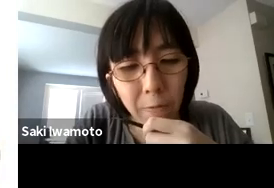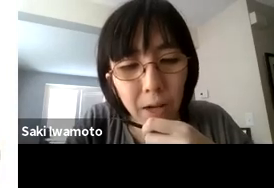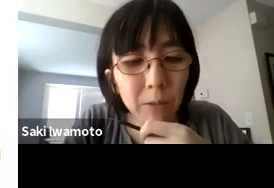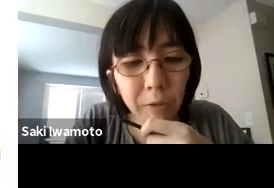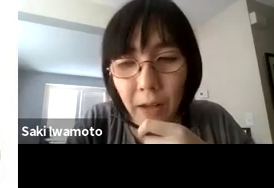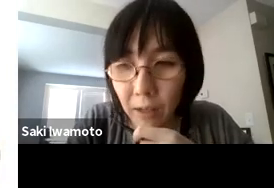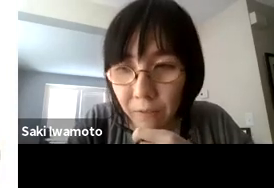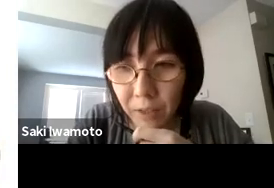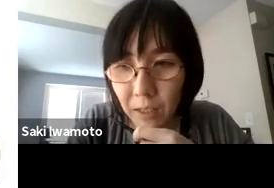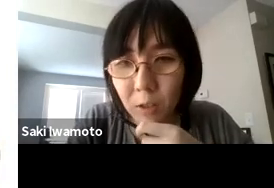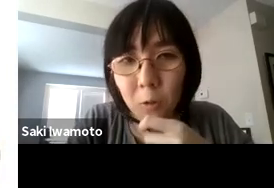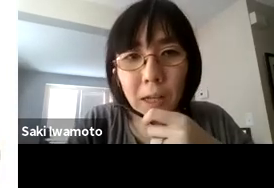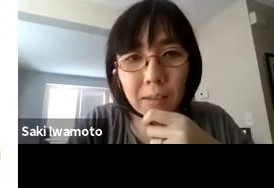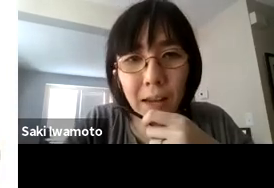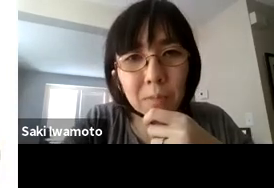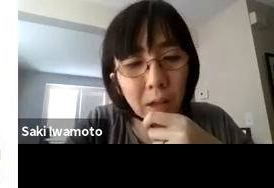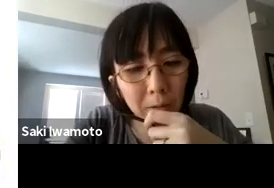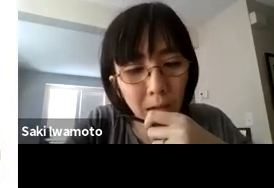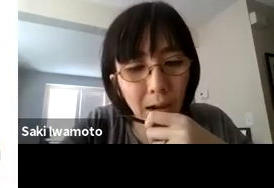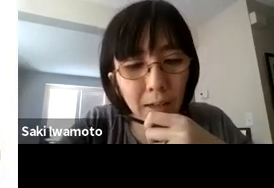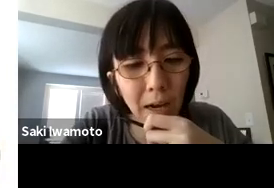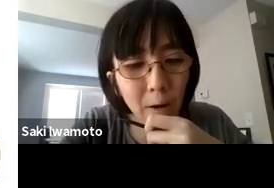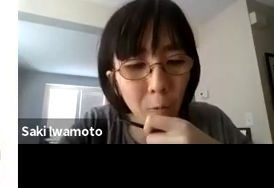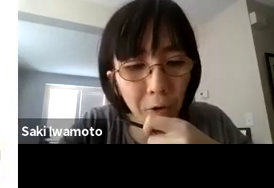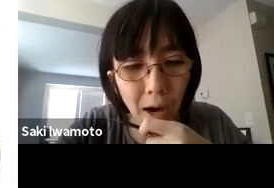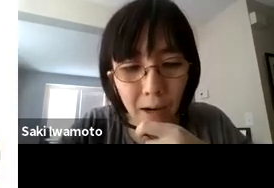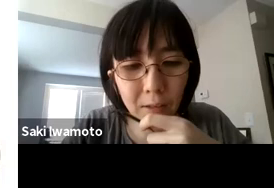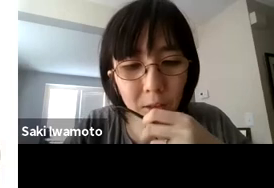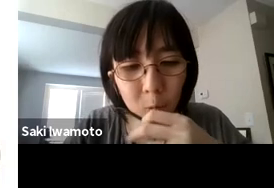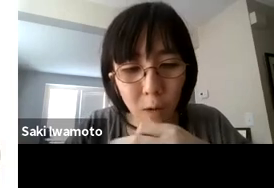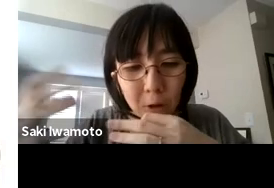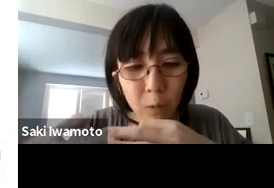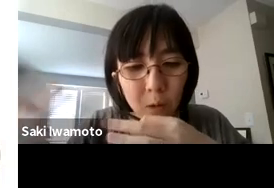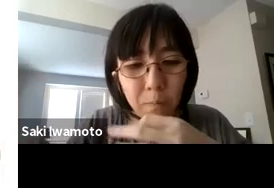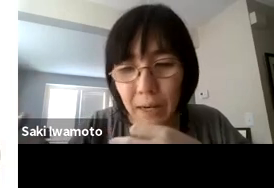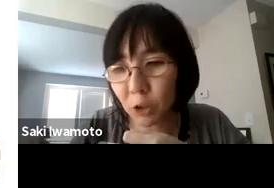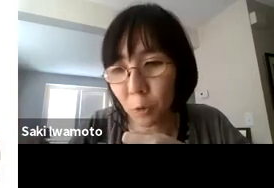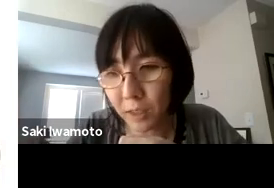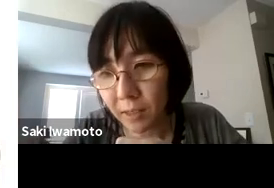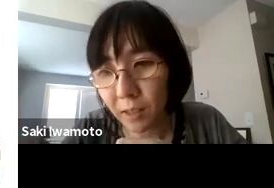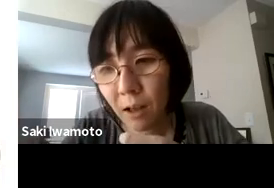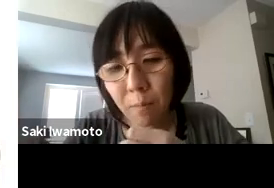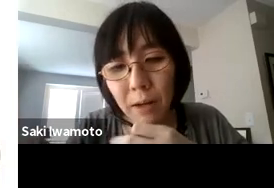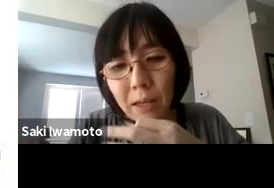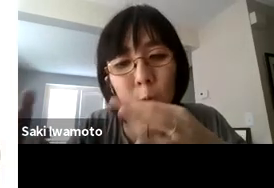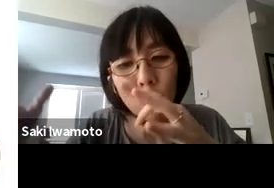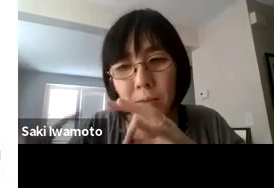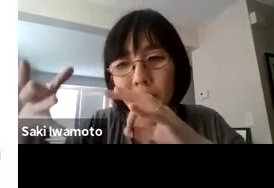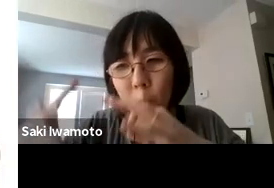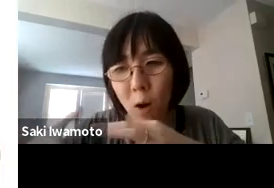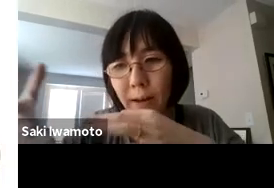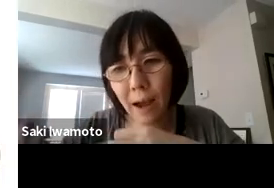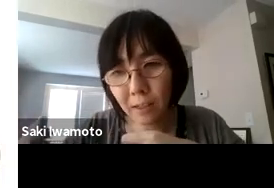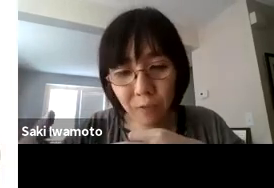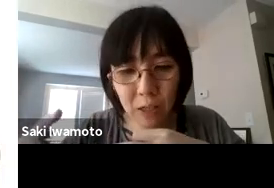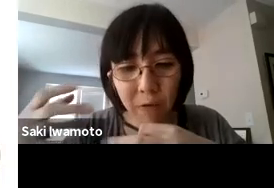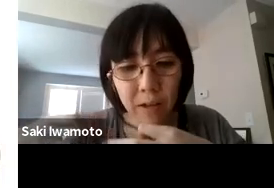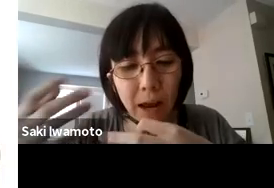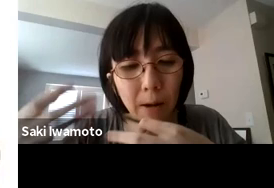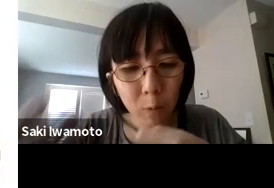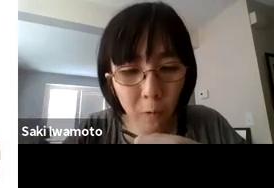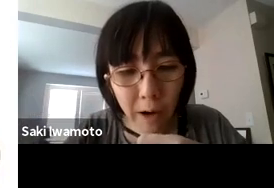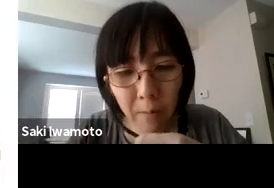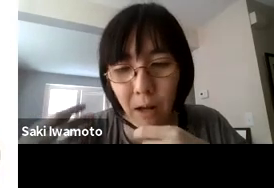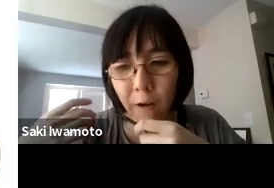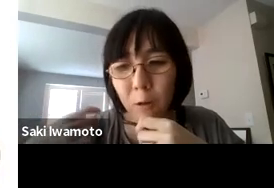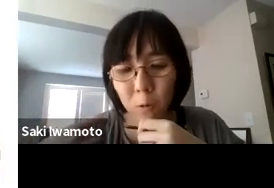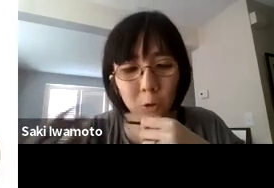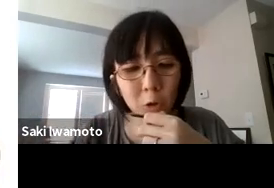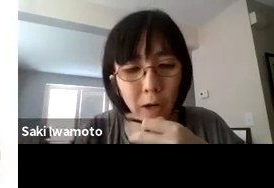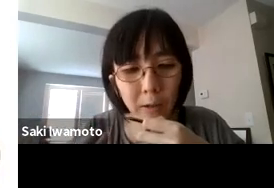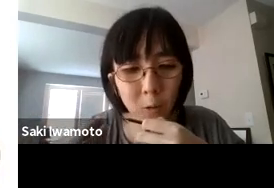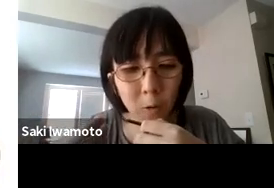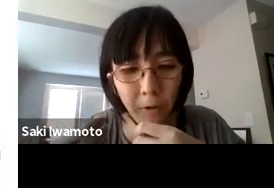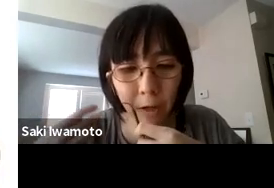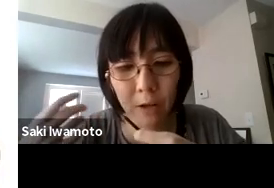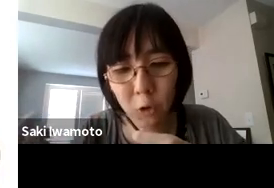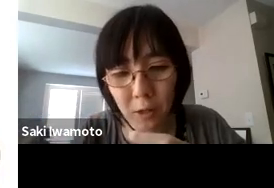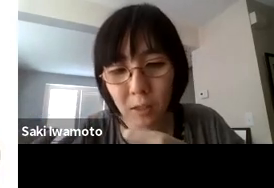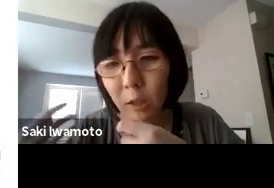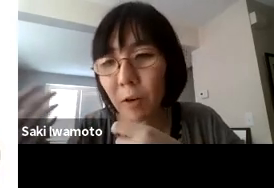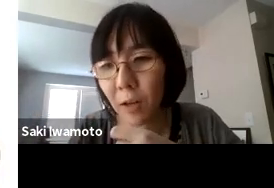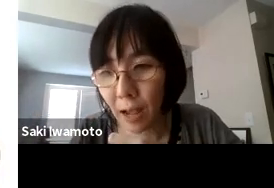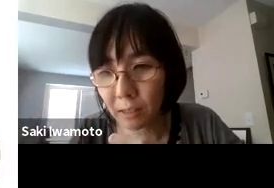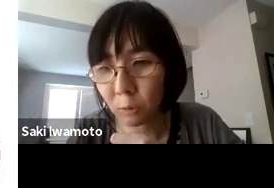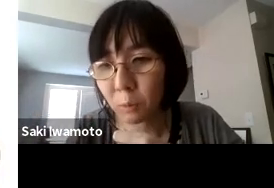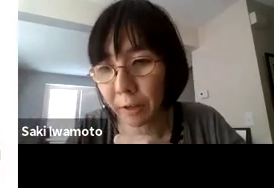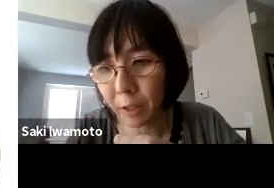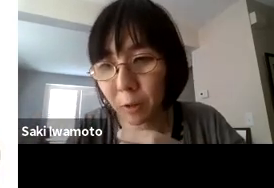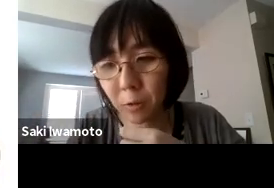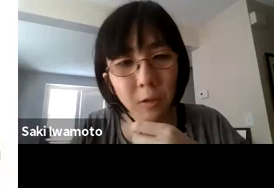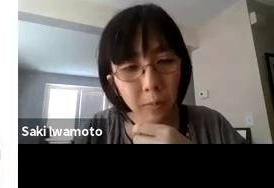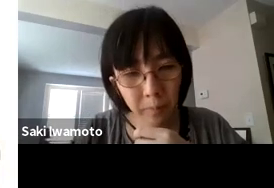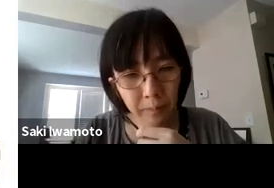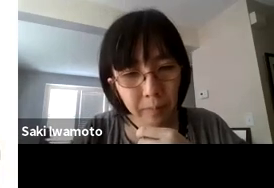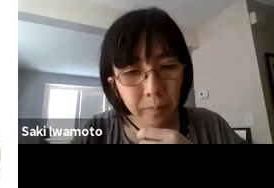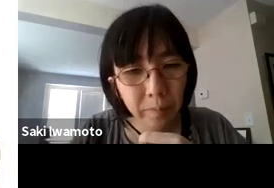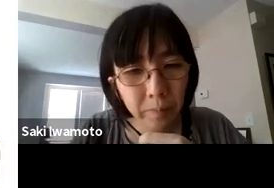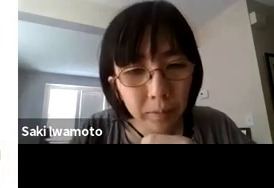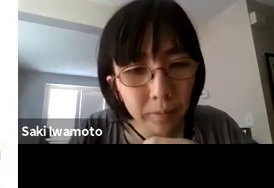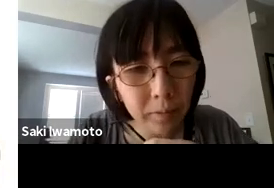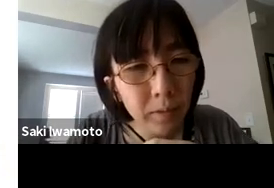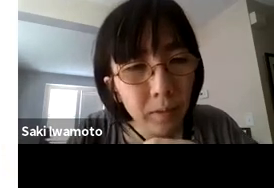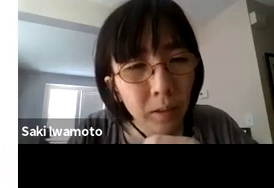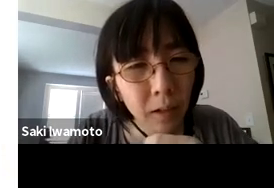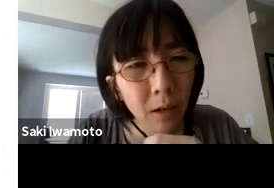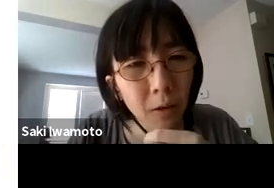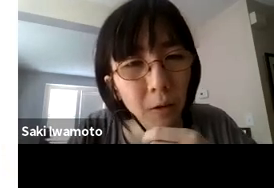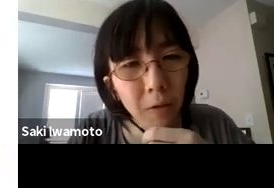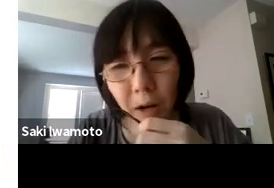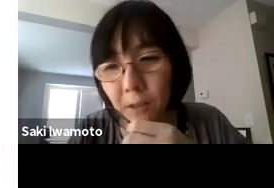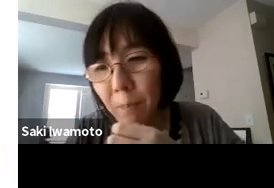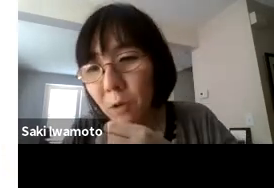And we have different activities so like they themselves can work as one of many choices, but even within one activity within a program. We also try to offer different choices different kinds of materials.